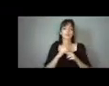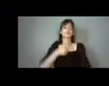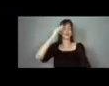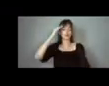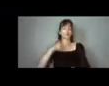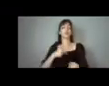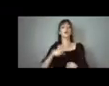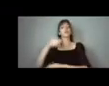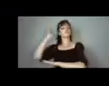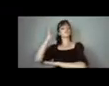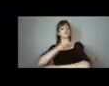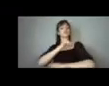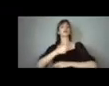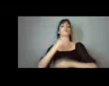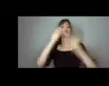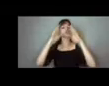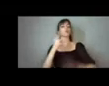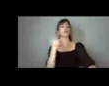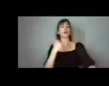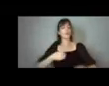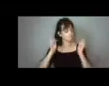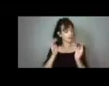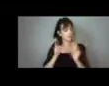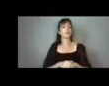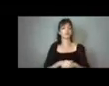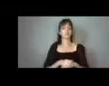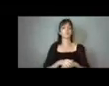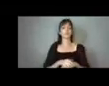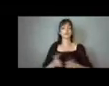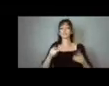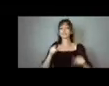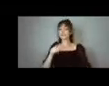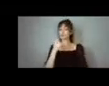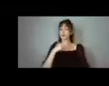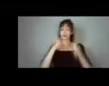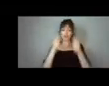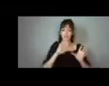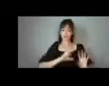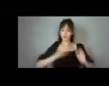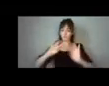why that is very powerfully. That is why we need to move swiftly, but that is why we also need to